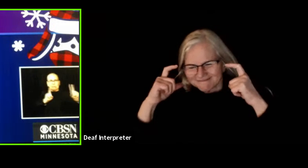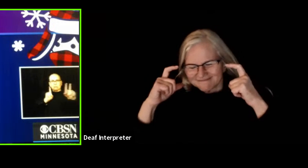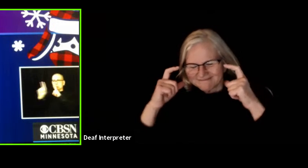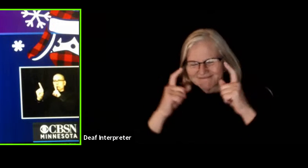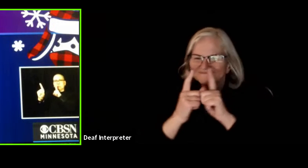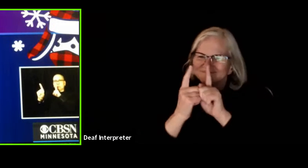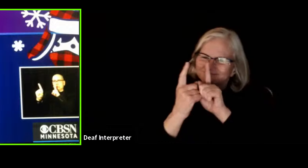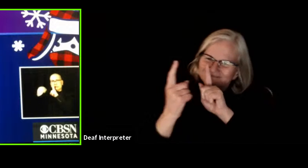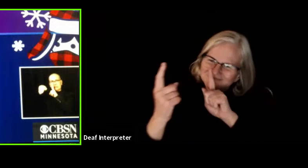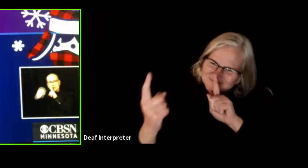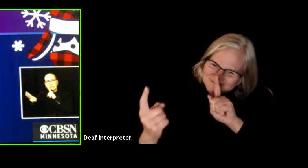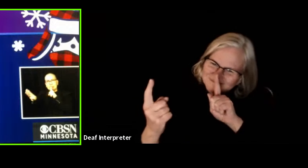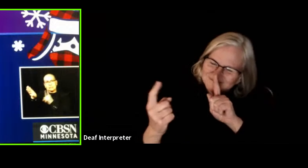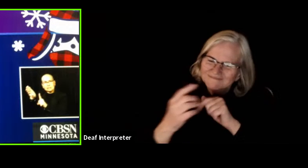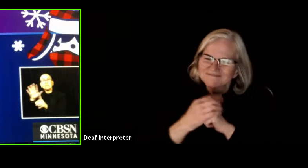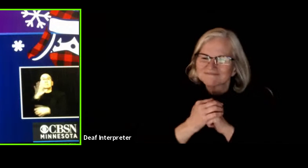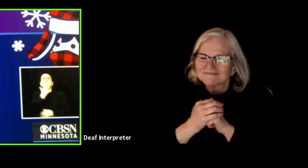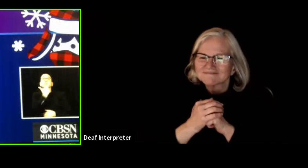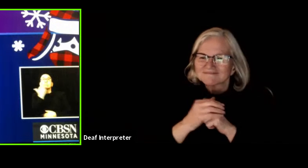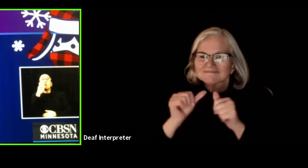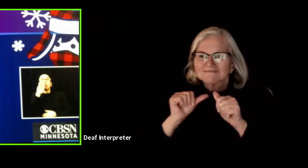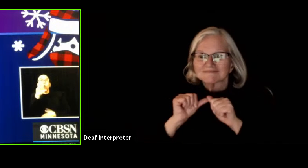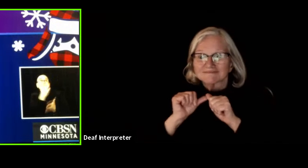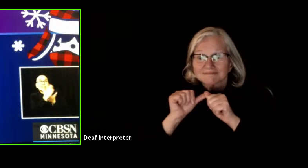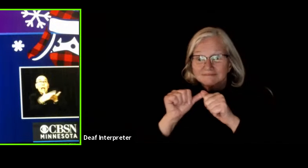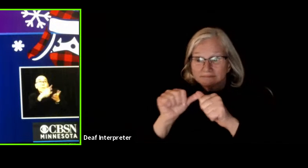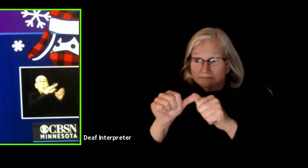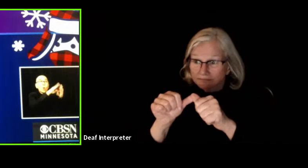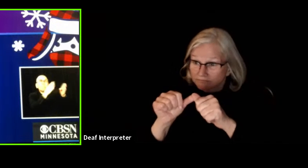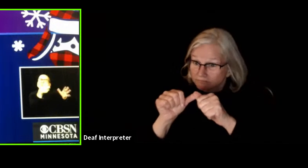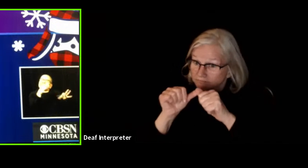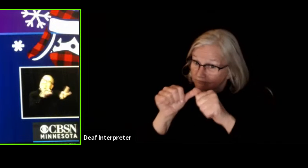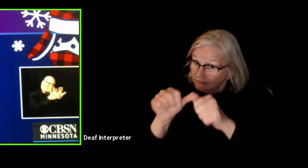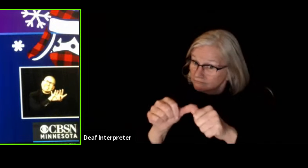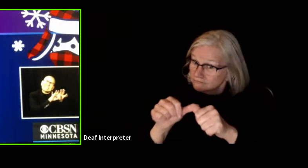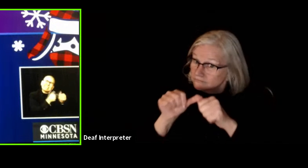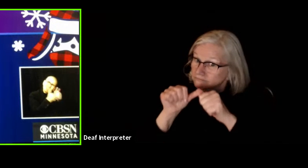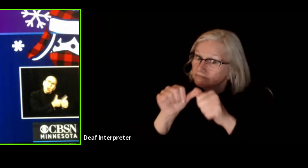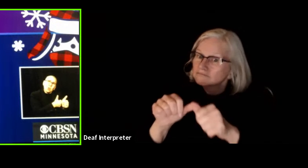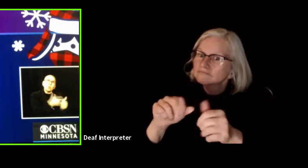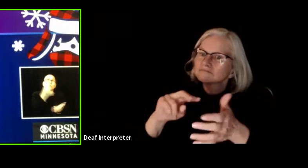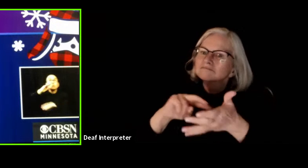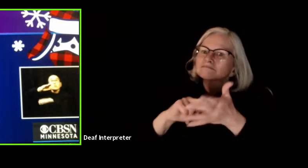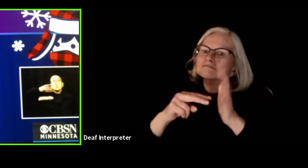IT KEEPS YOUR SCHOOL OPEN. IT KEEPS YOUR HOSPITAL CAPACITY UNDER AND WE KNOW THAT THE DATA SUPPORTS IT STRONGLY.